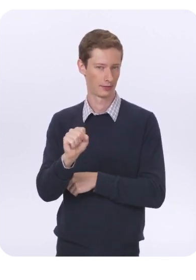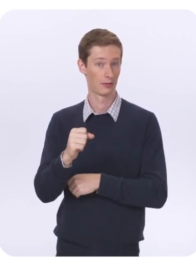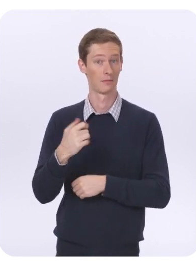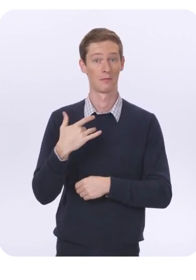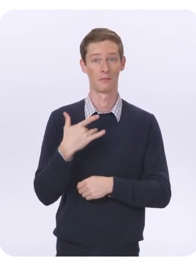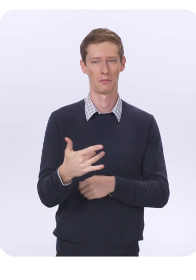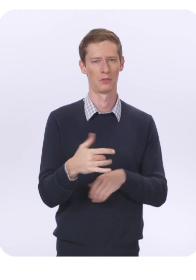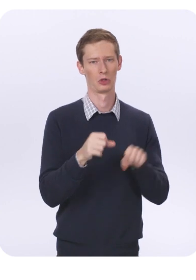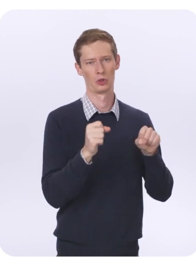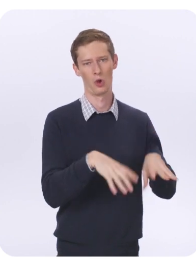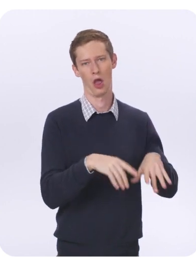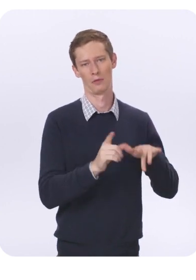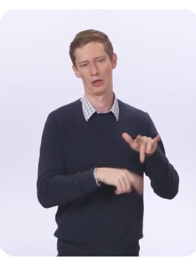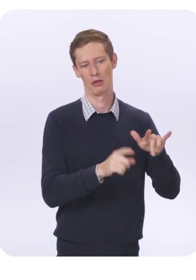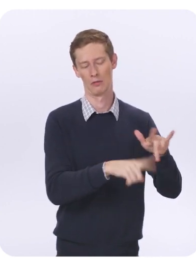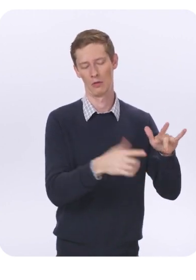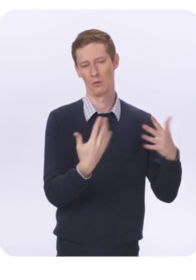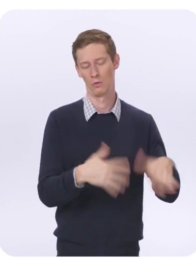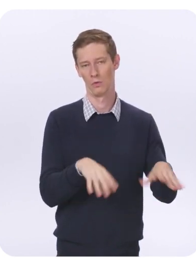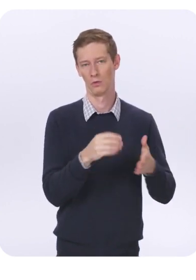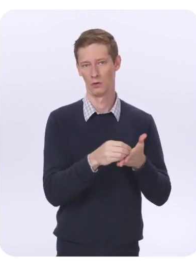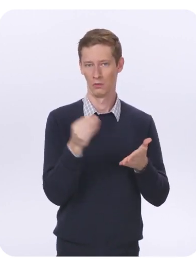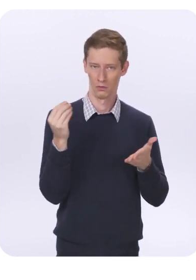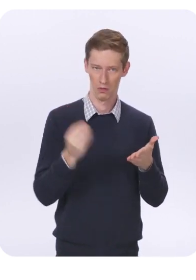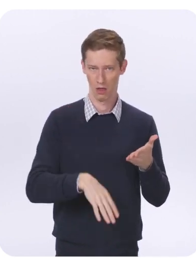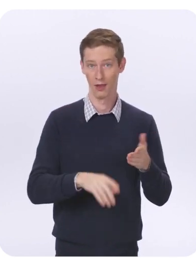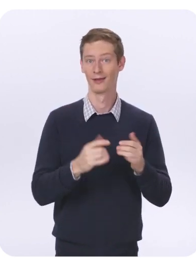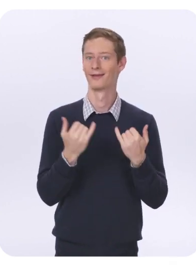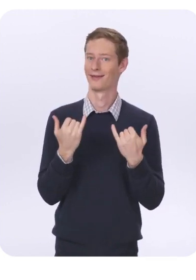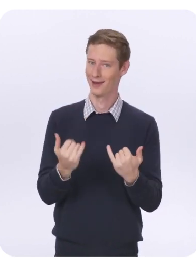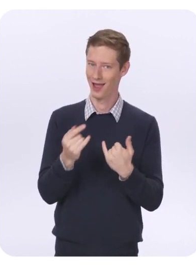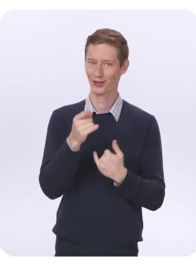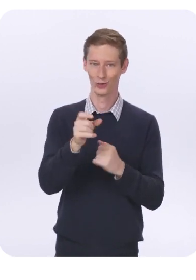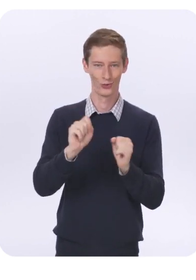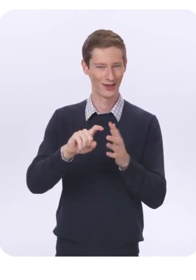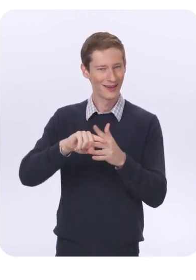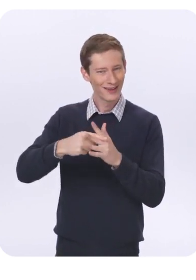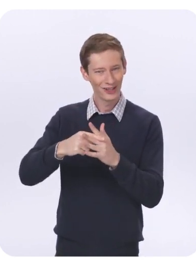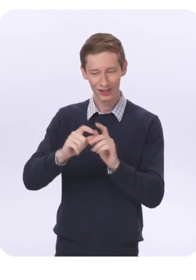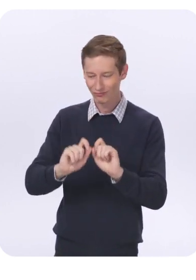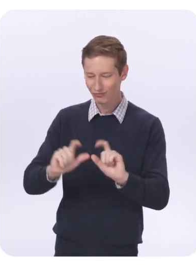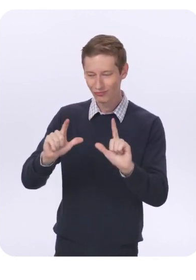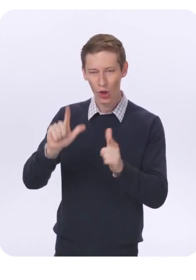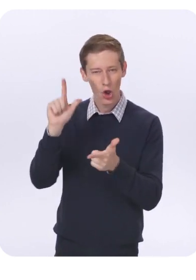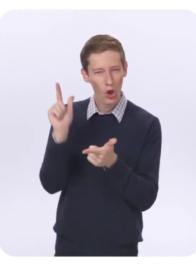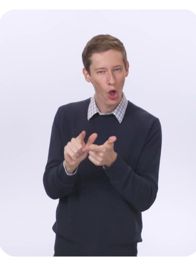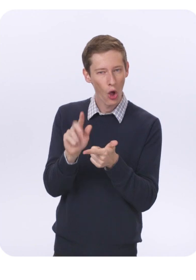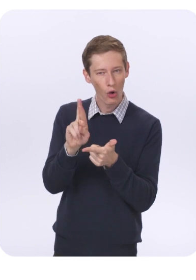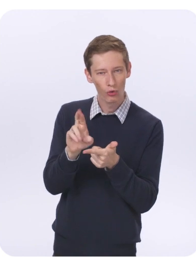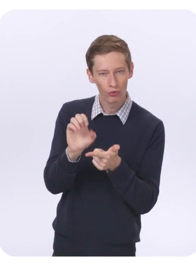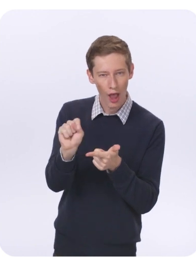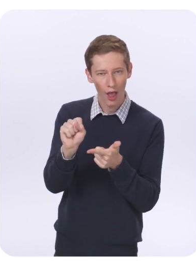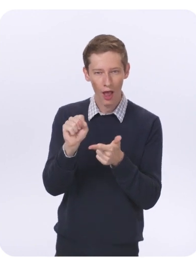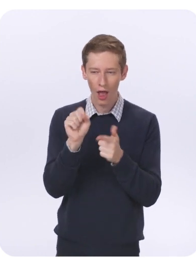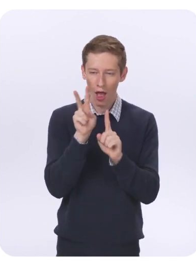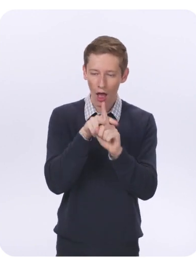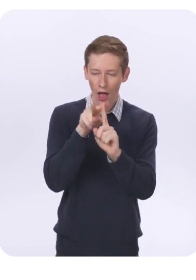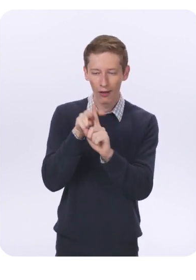but now you can initially render at a lower resolution apply all those fancy modifications, screen space reflections,